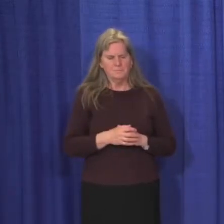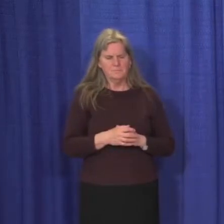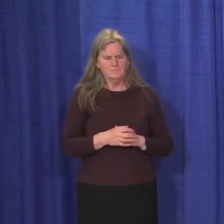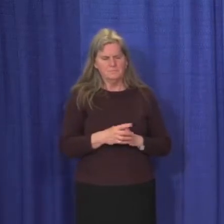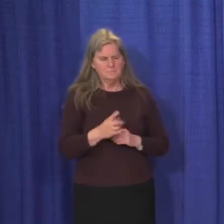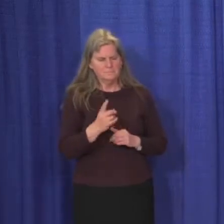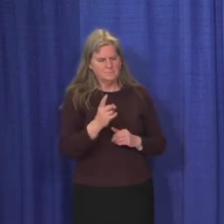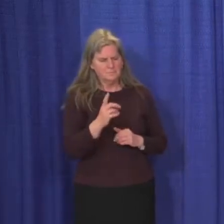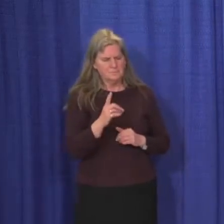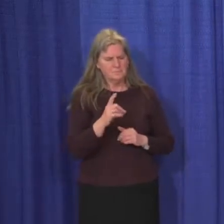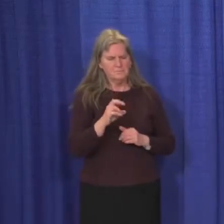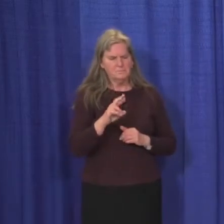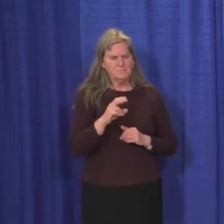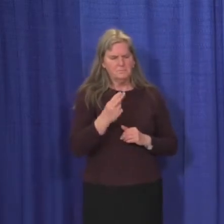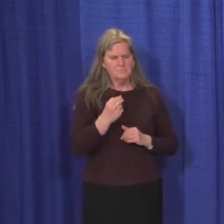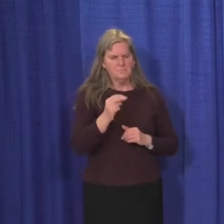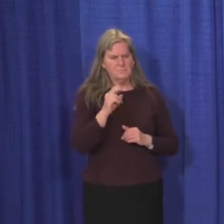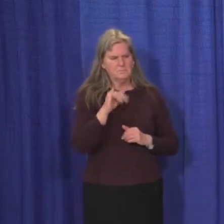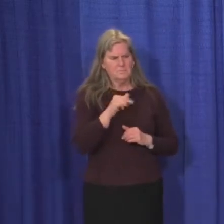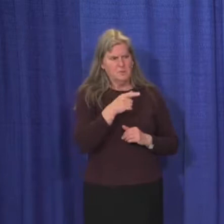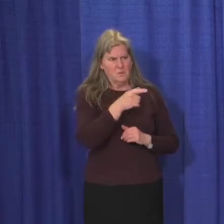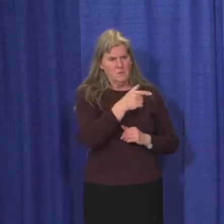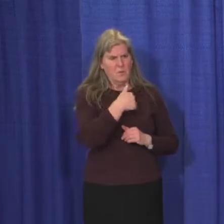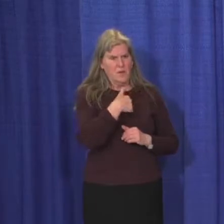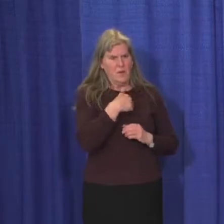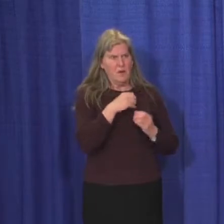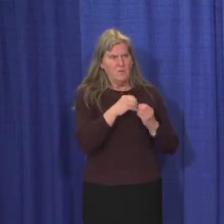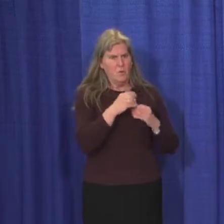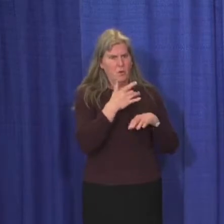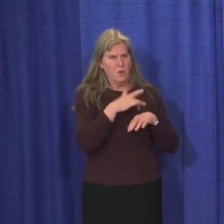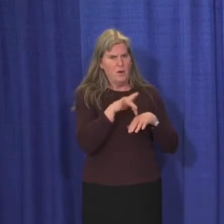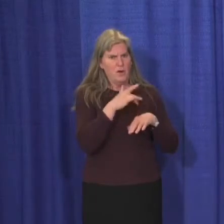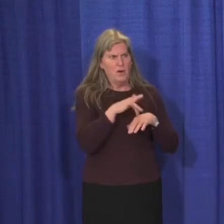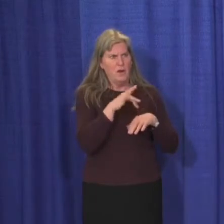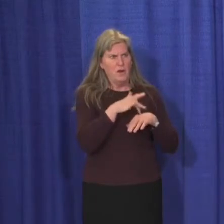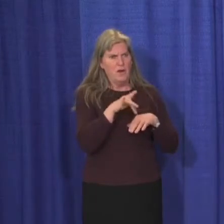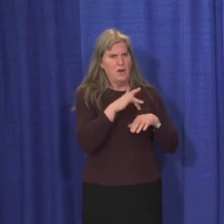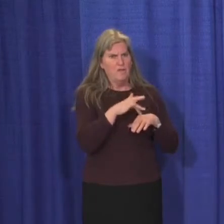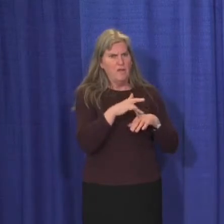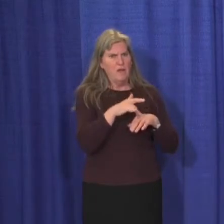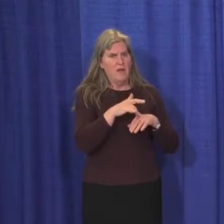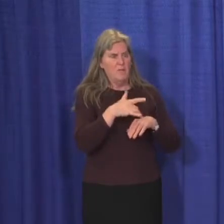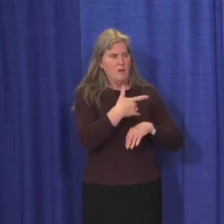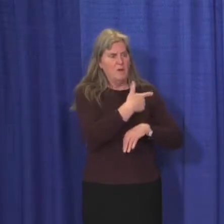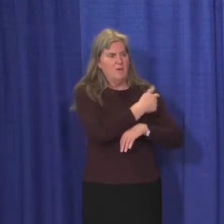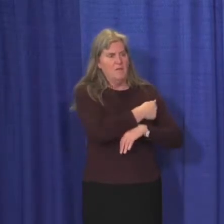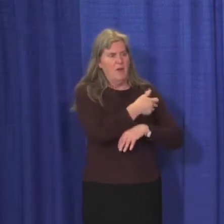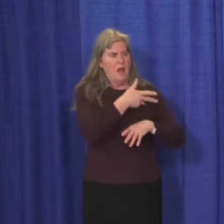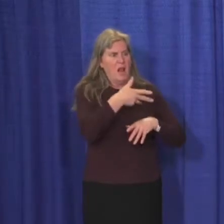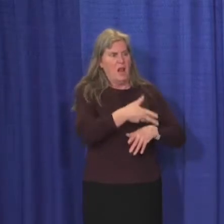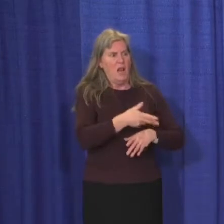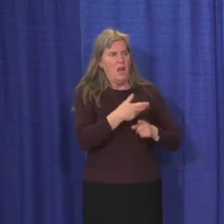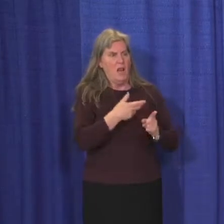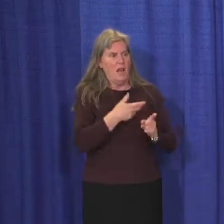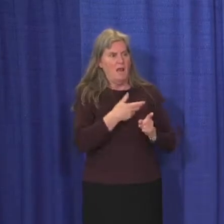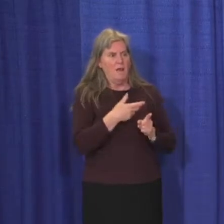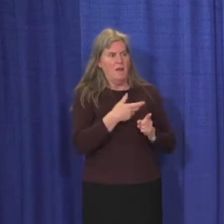Reporter: Do you have any extra doses and what happens to those now that most of the